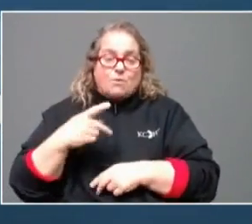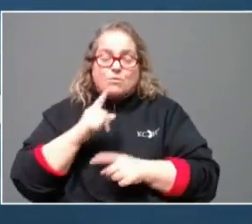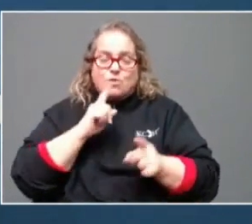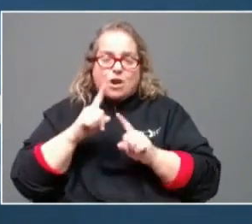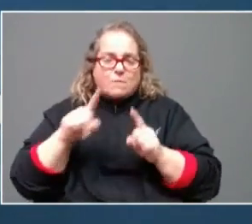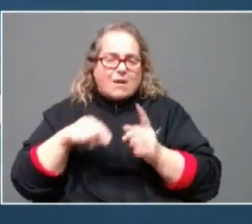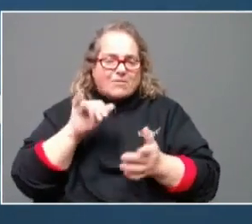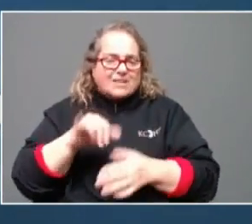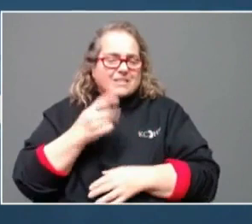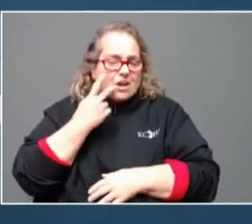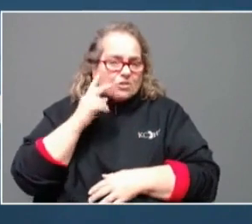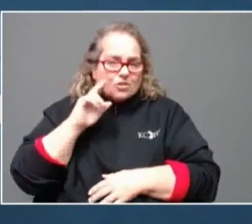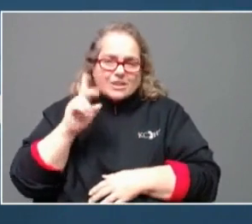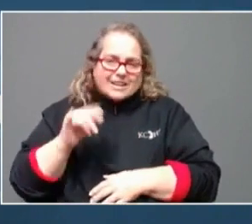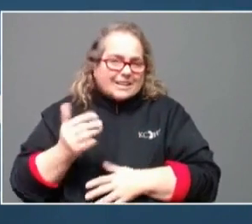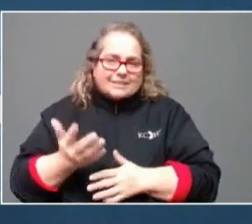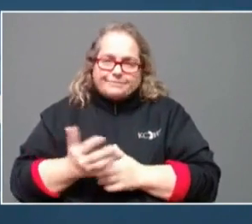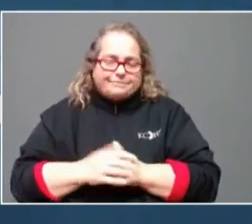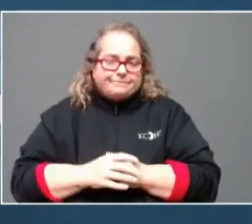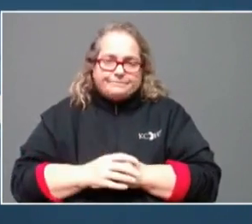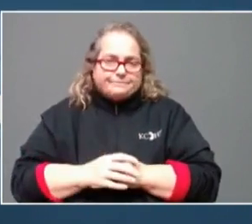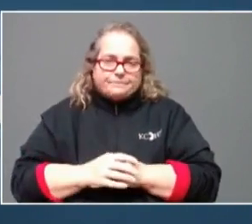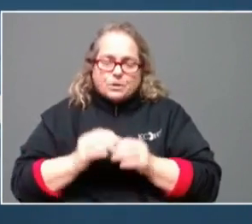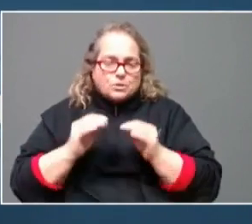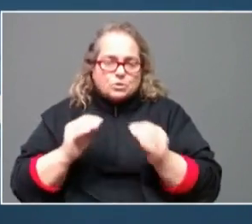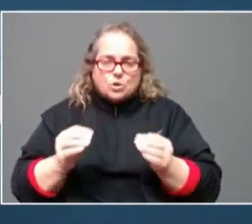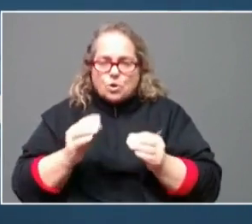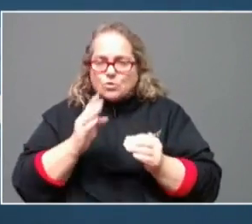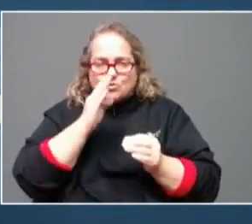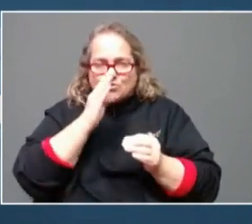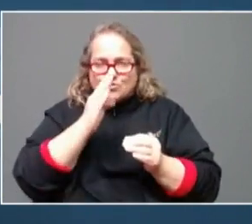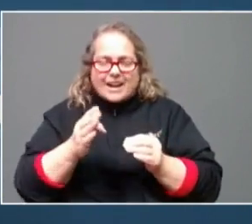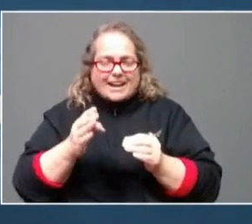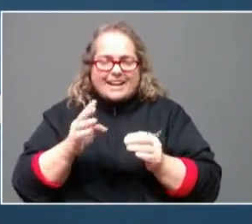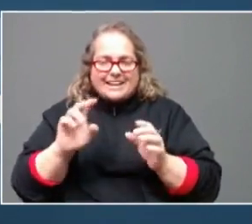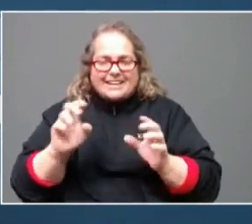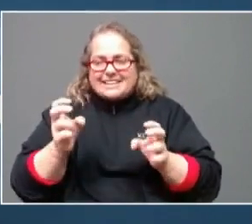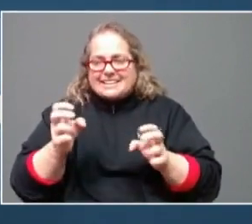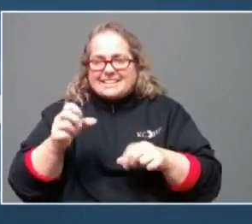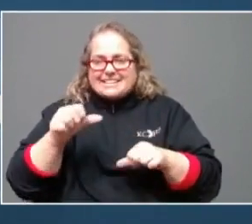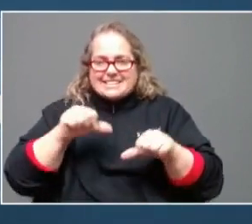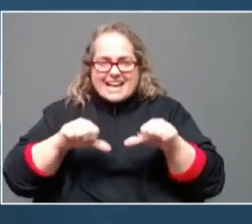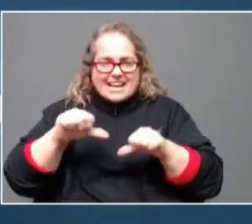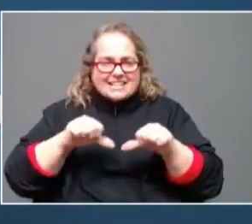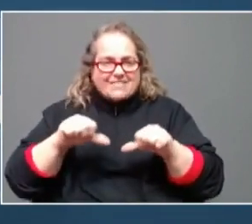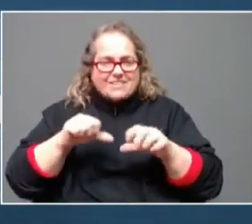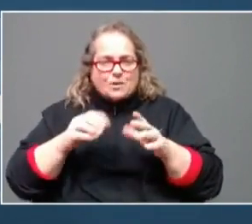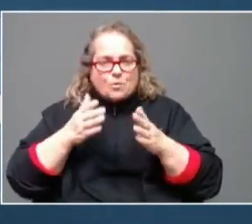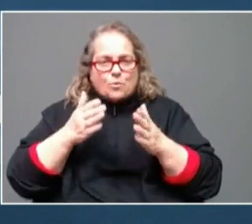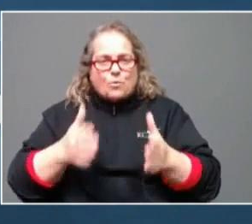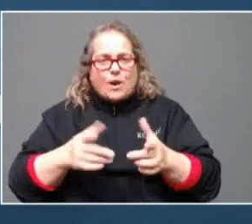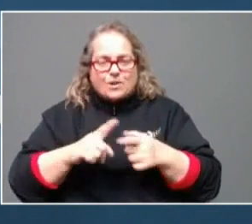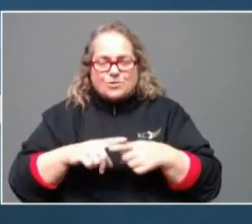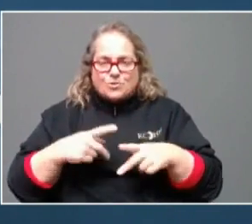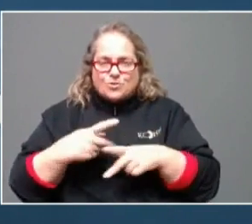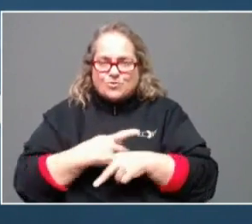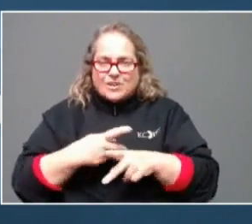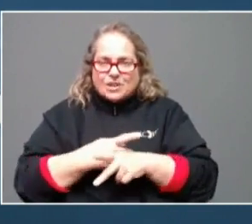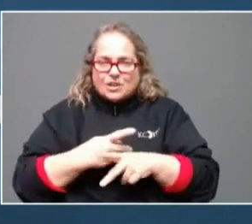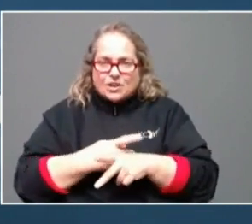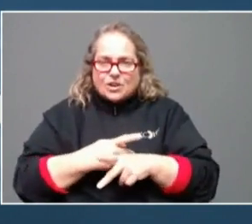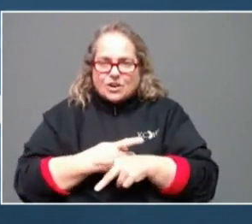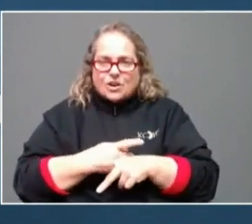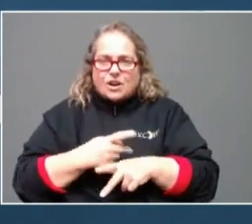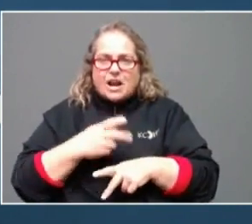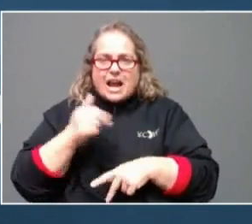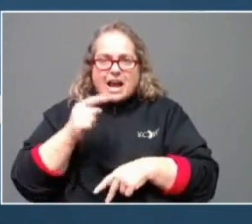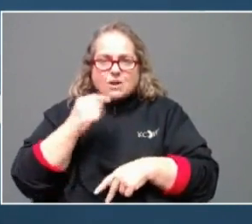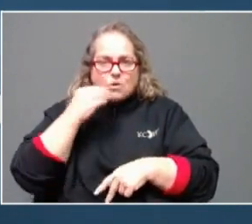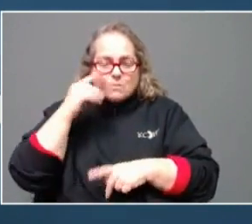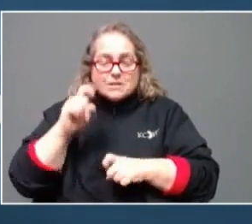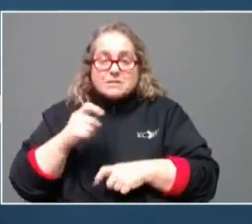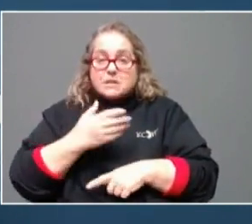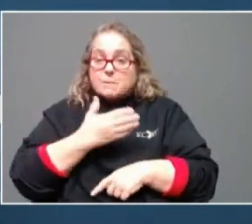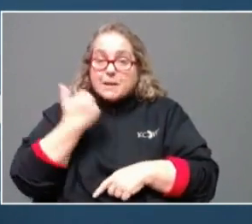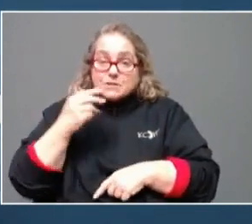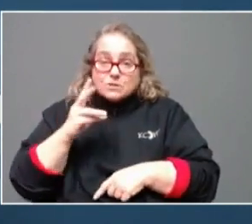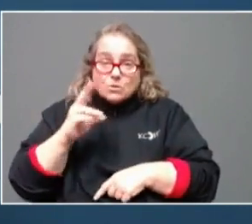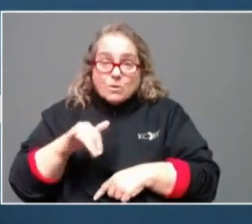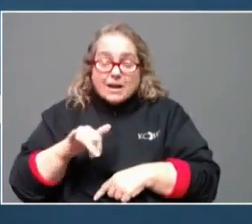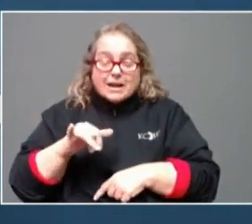not a direct scientific uh way to to estimate it the best way the that we